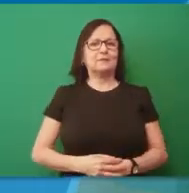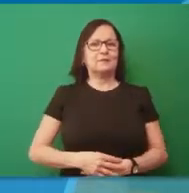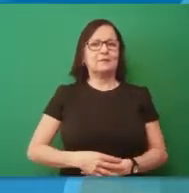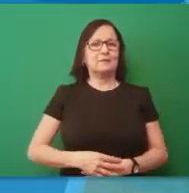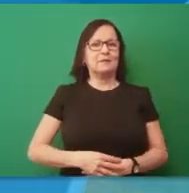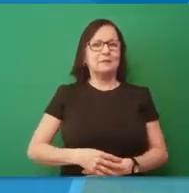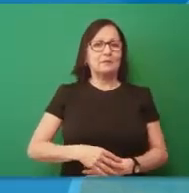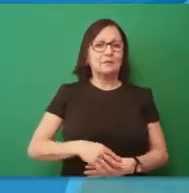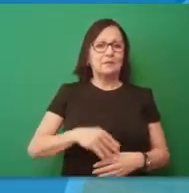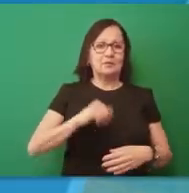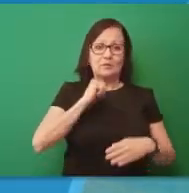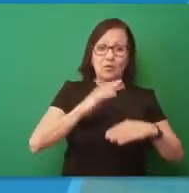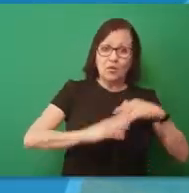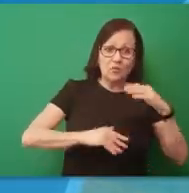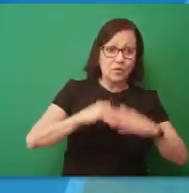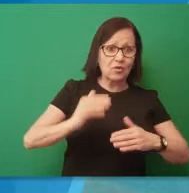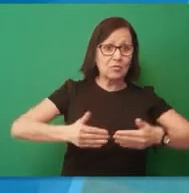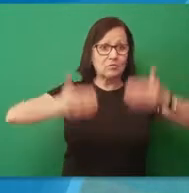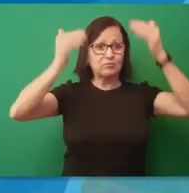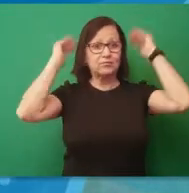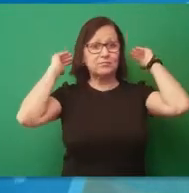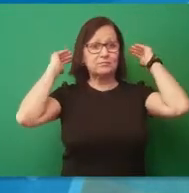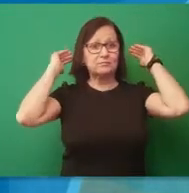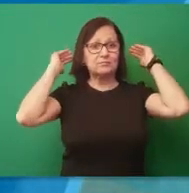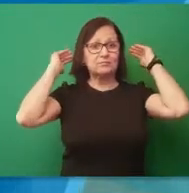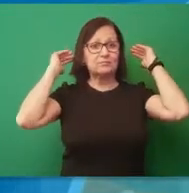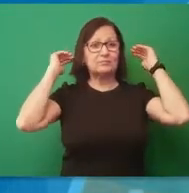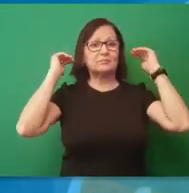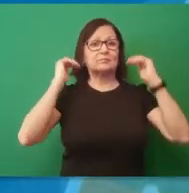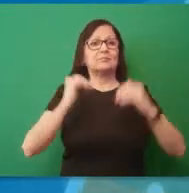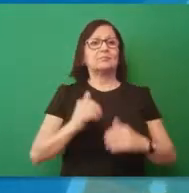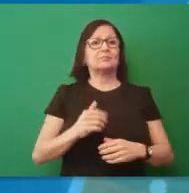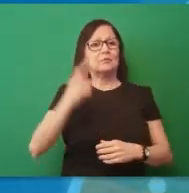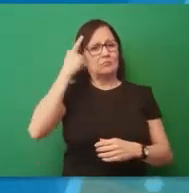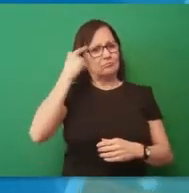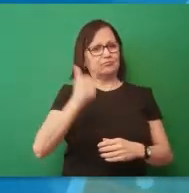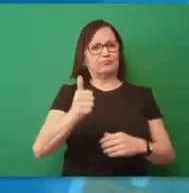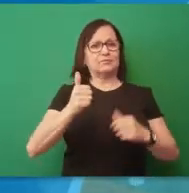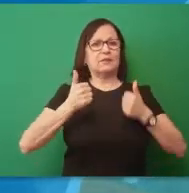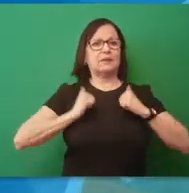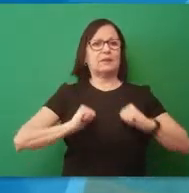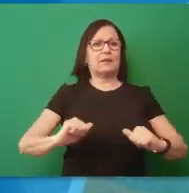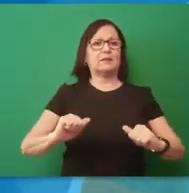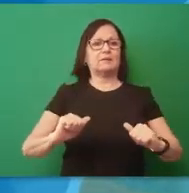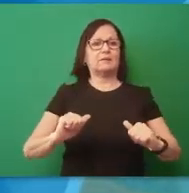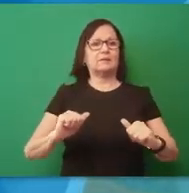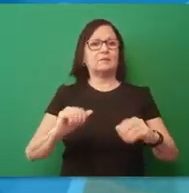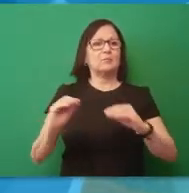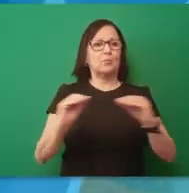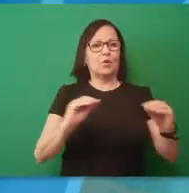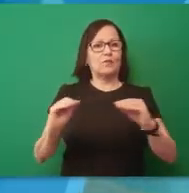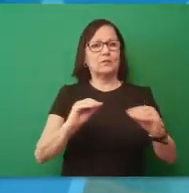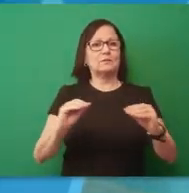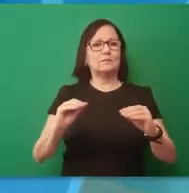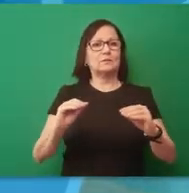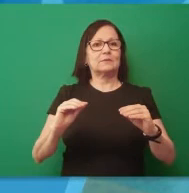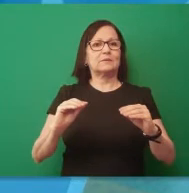If you find the practice too uncomfortable or overwhelming, please take care of yourself and stop the practice.